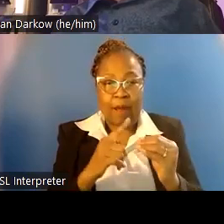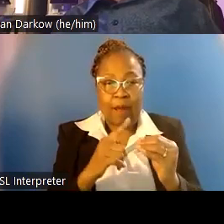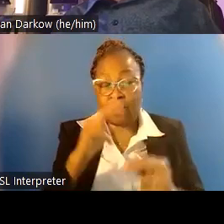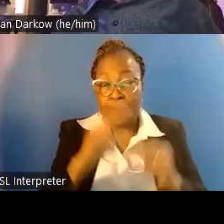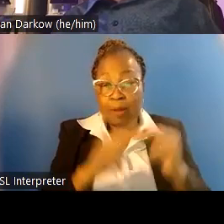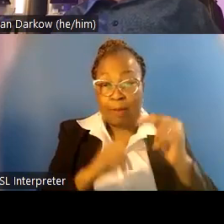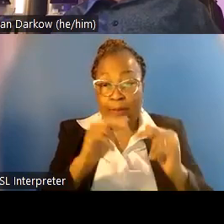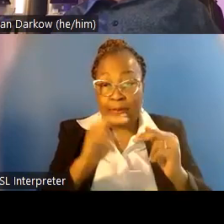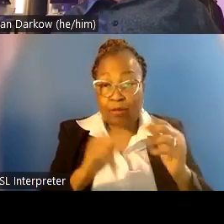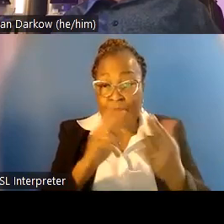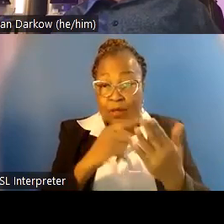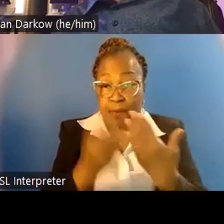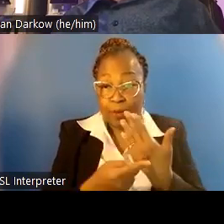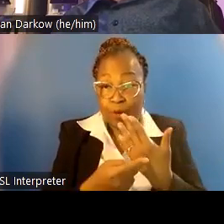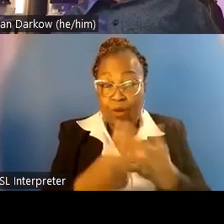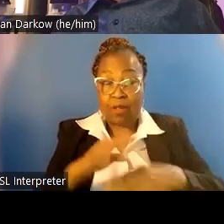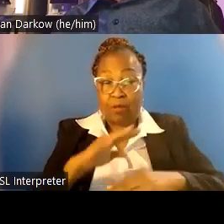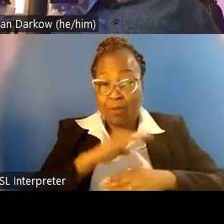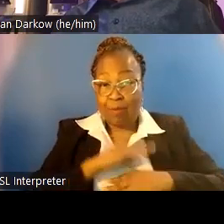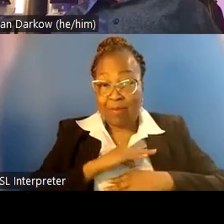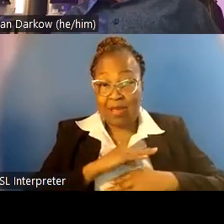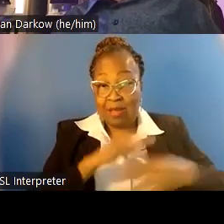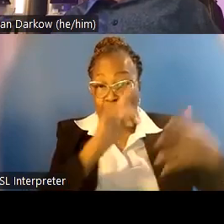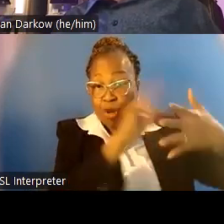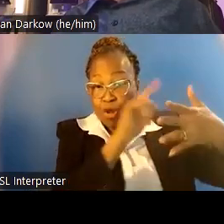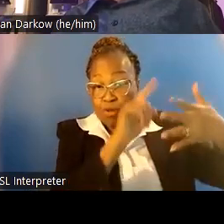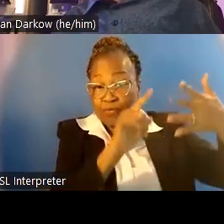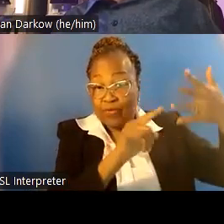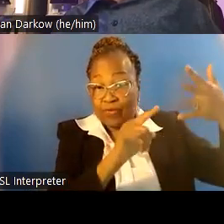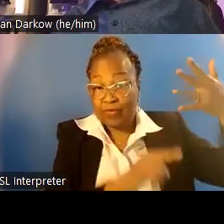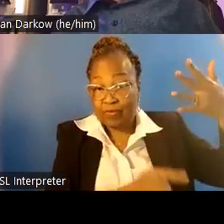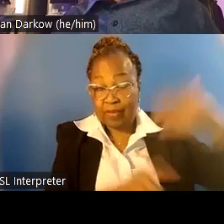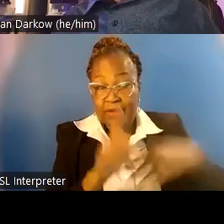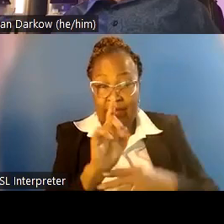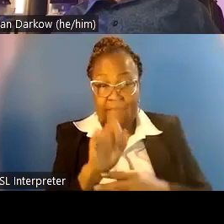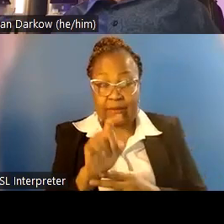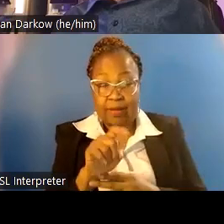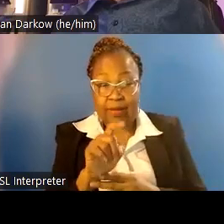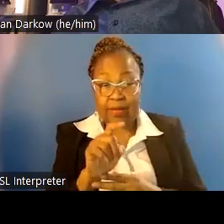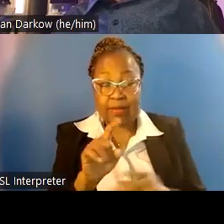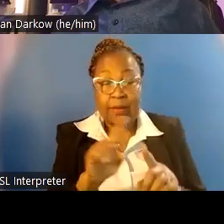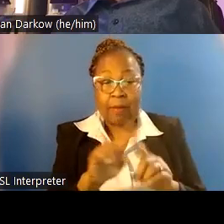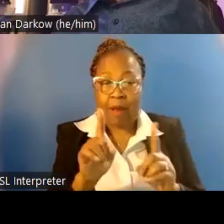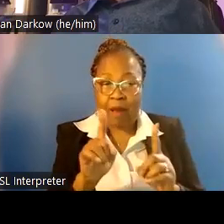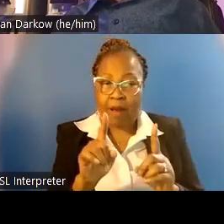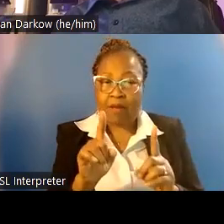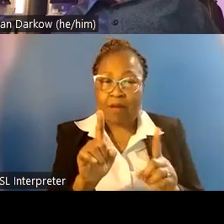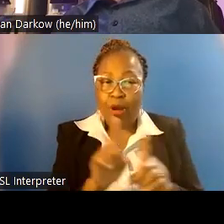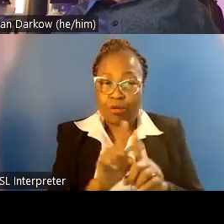that would meet these needs. But I also wanna bring your attention to this graph